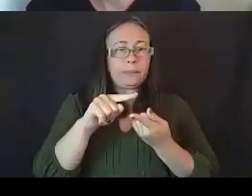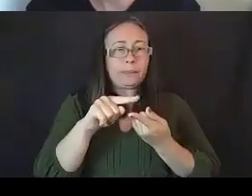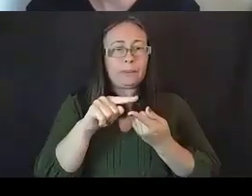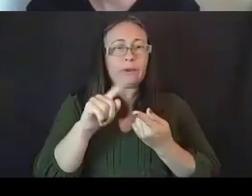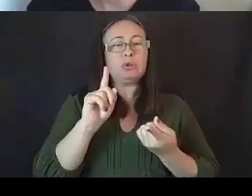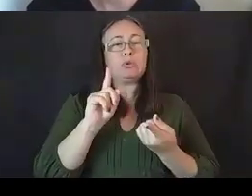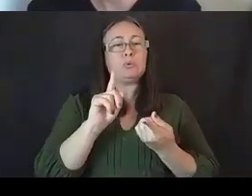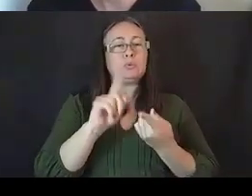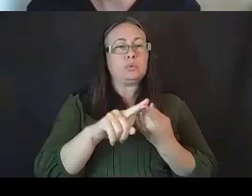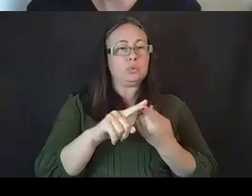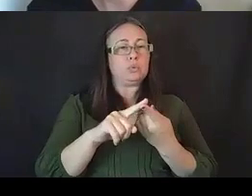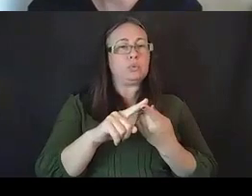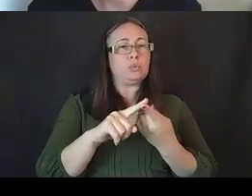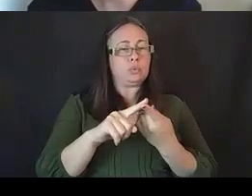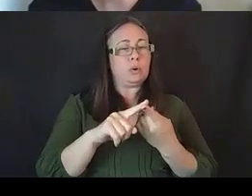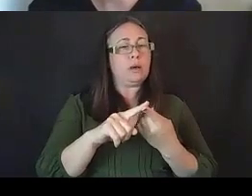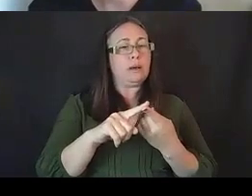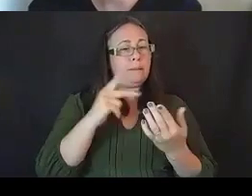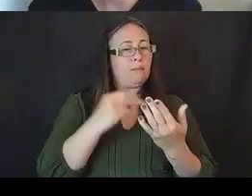that is within its currently active budget period.